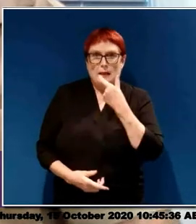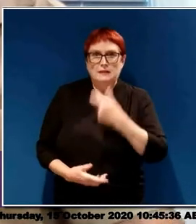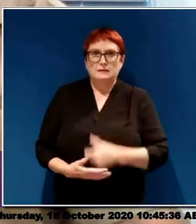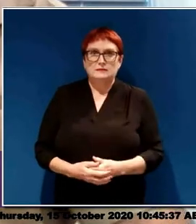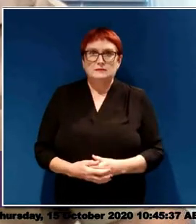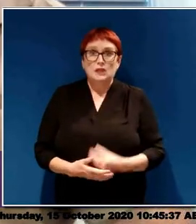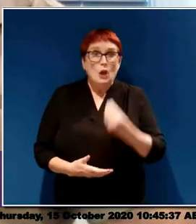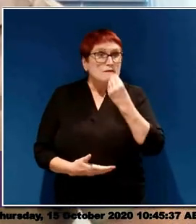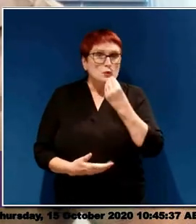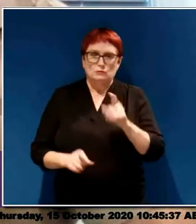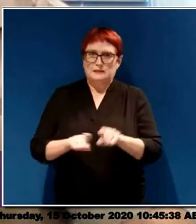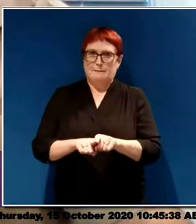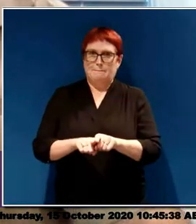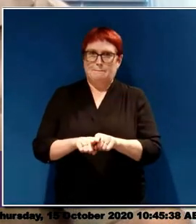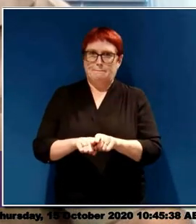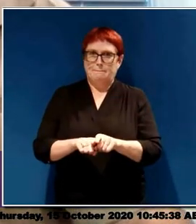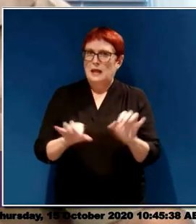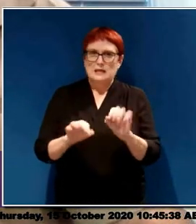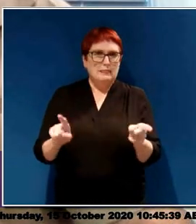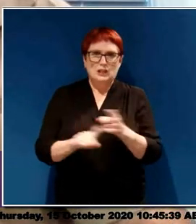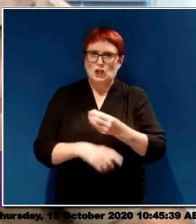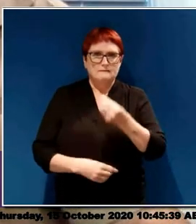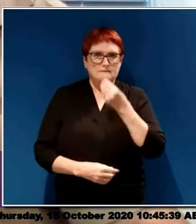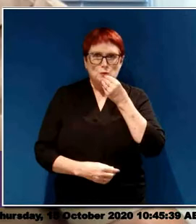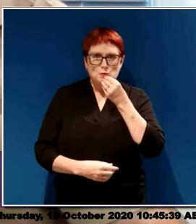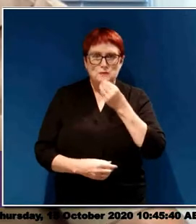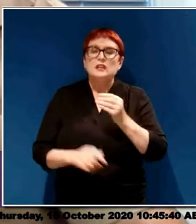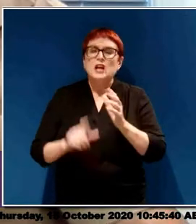And she did say that, that was the biggest side effect.